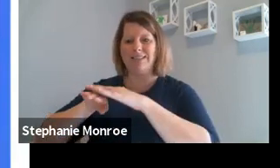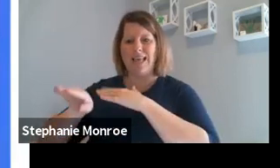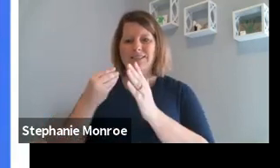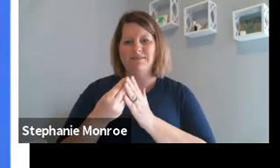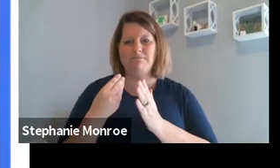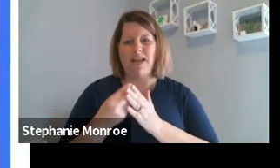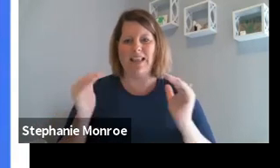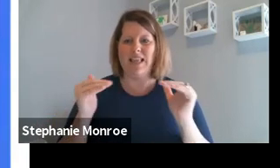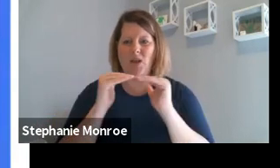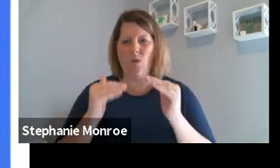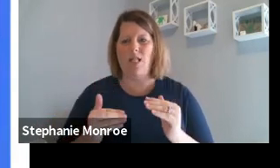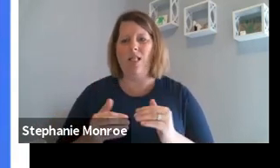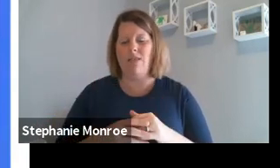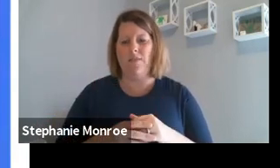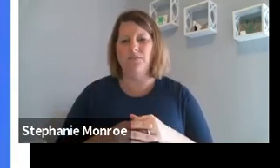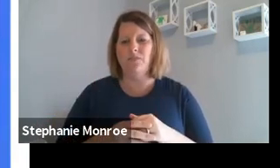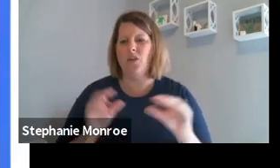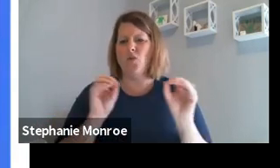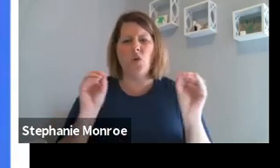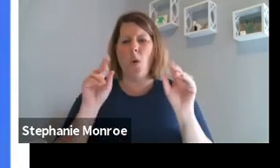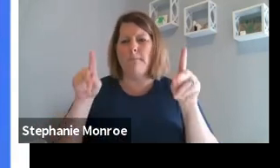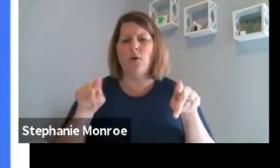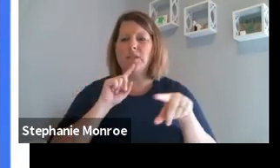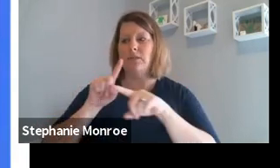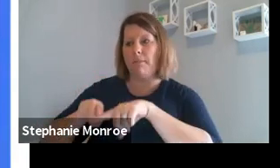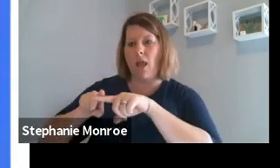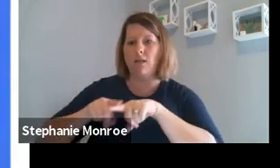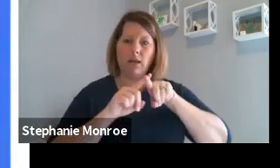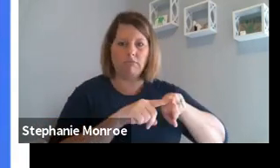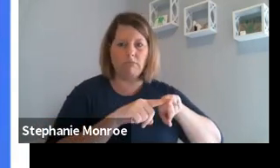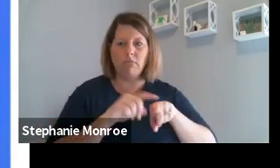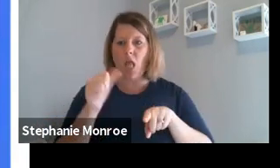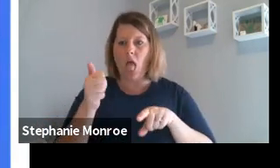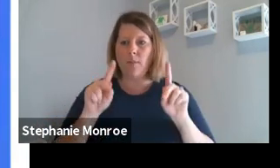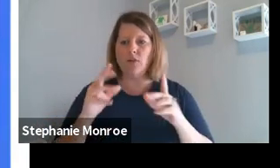in an equal fashion, where nobody is dependent upon the other one to make the most elemental,